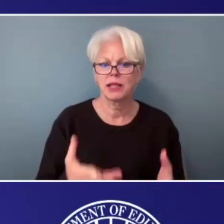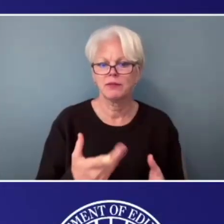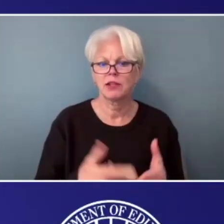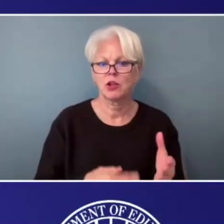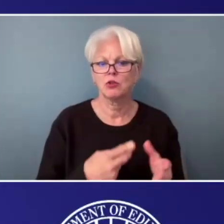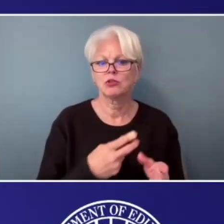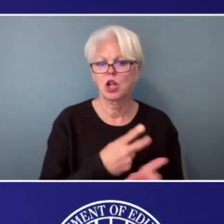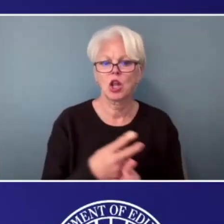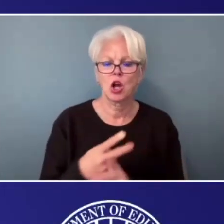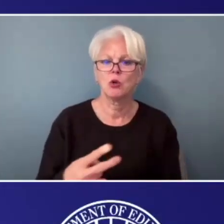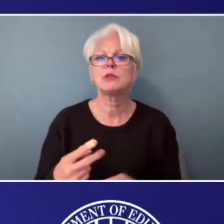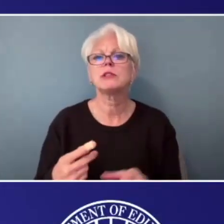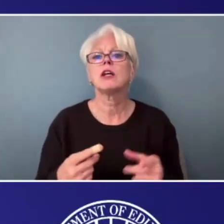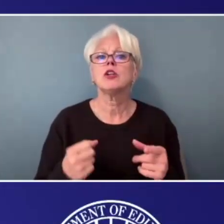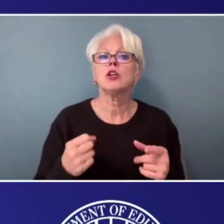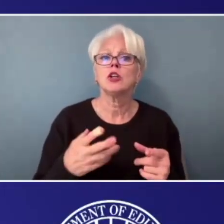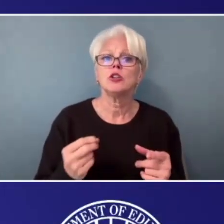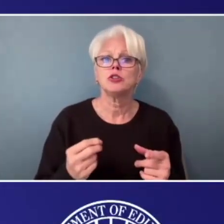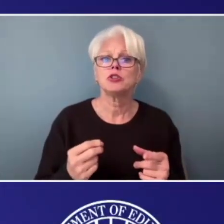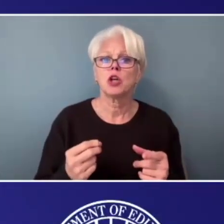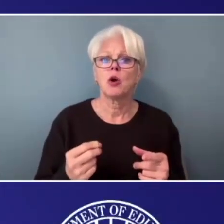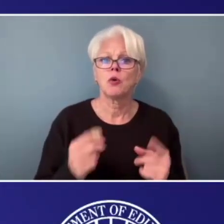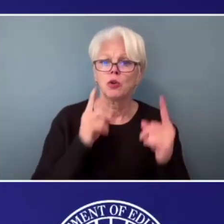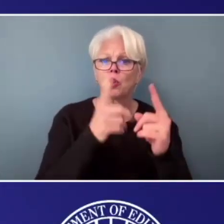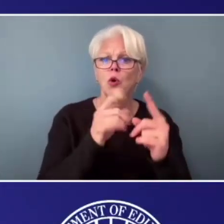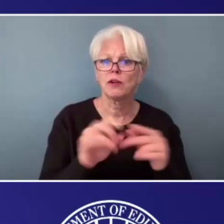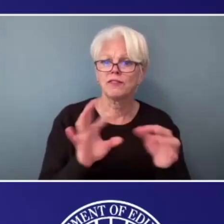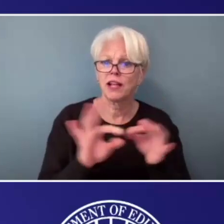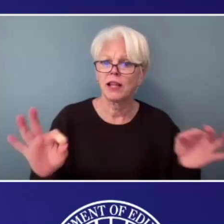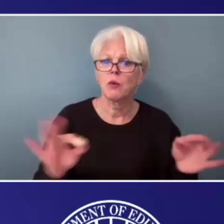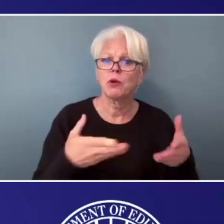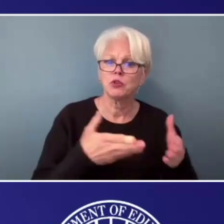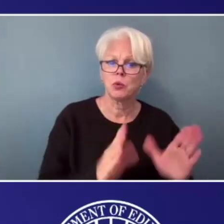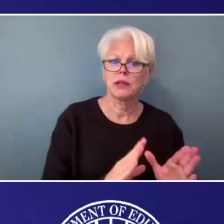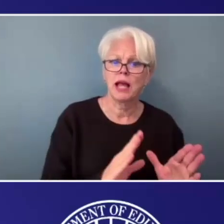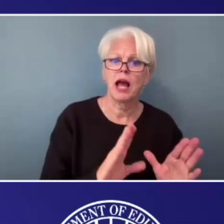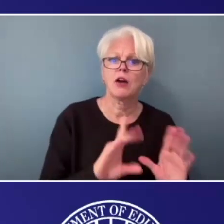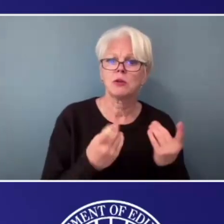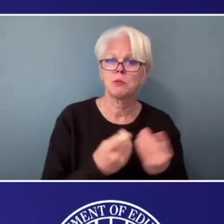was to allow the Department of Education to